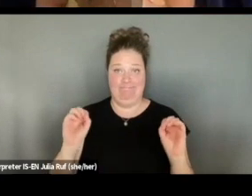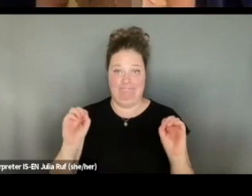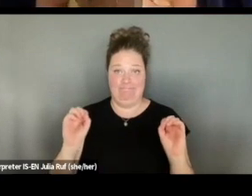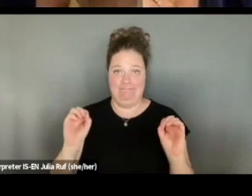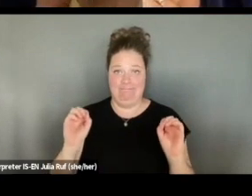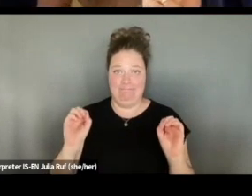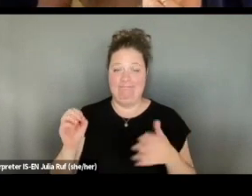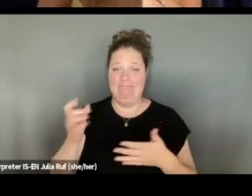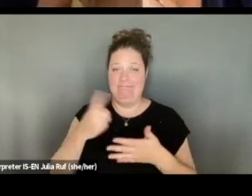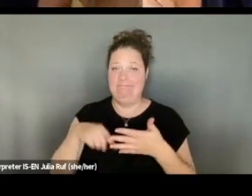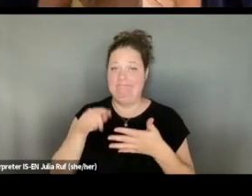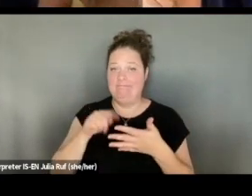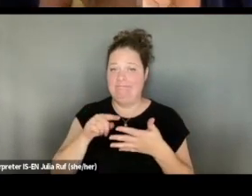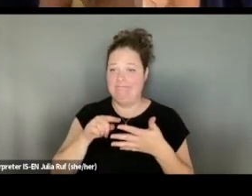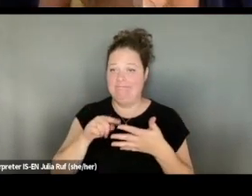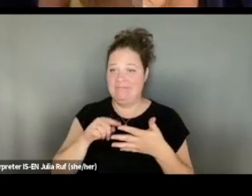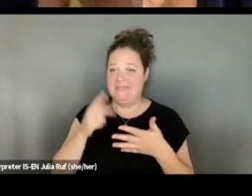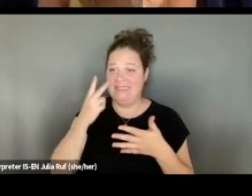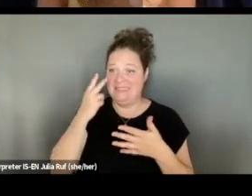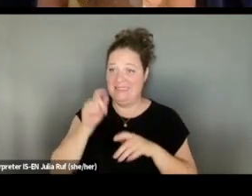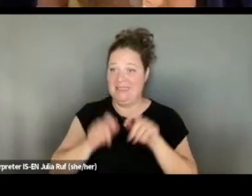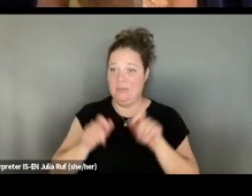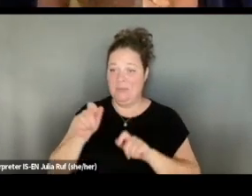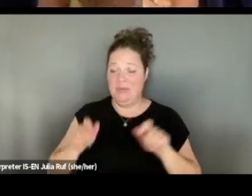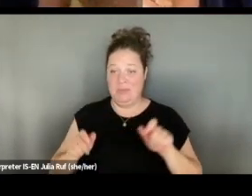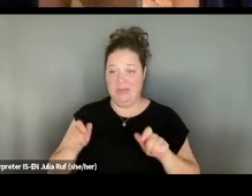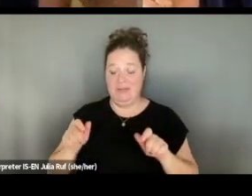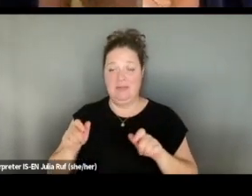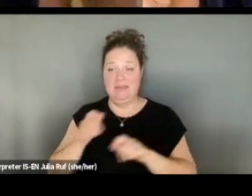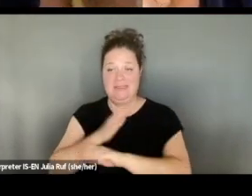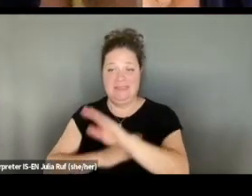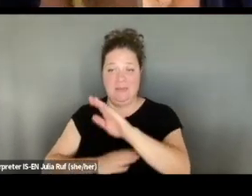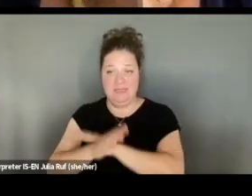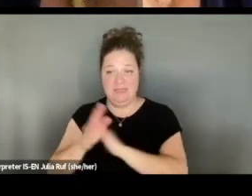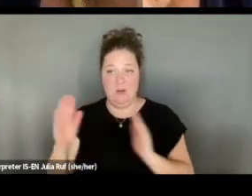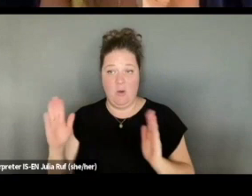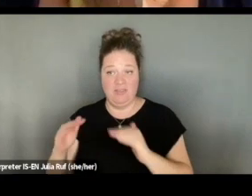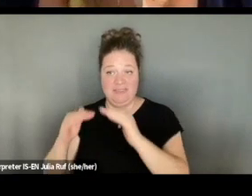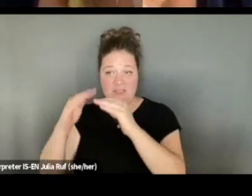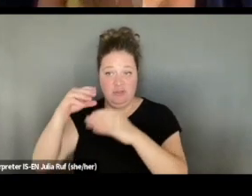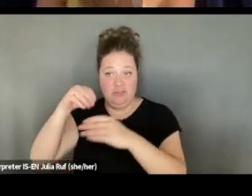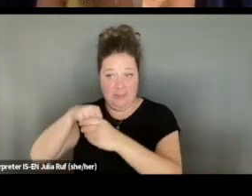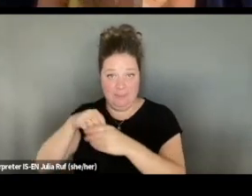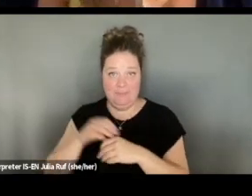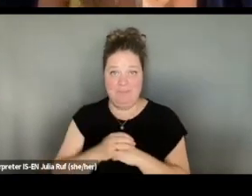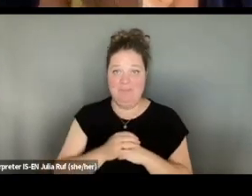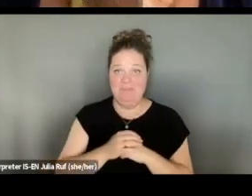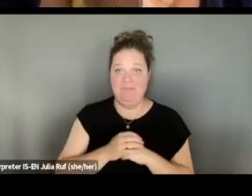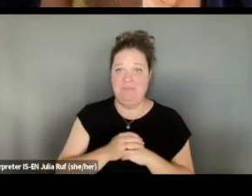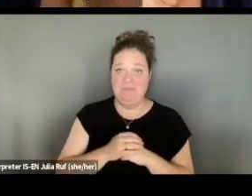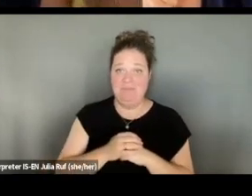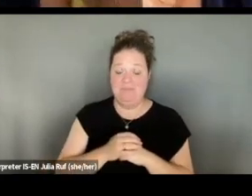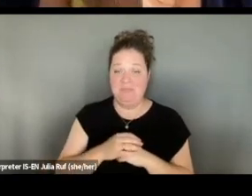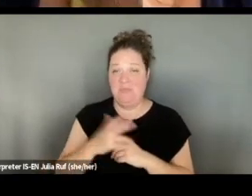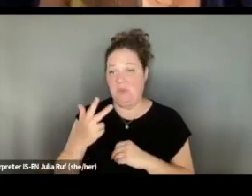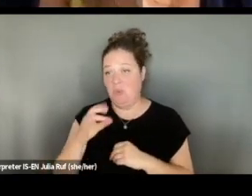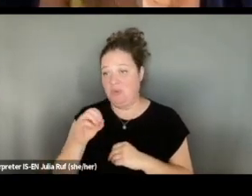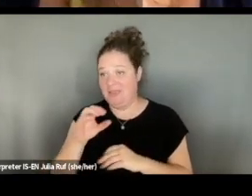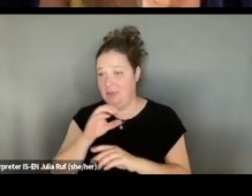providers today. We have 30% people representing organizations of people with disabilities; 5% say that they represent themselves;